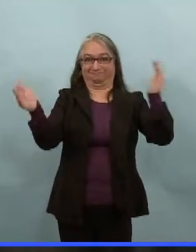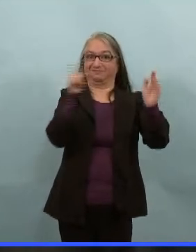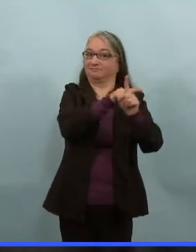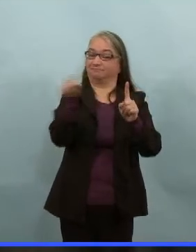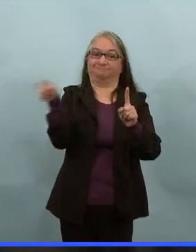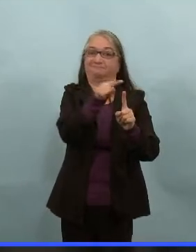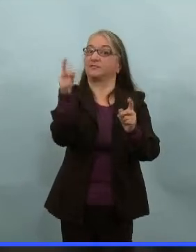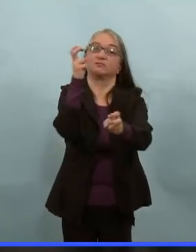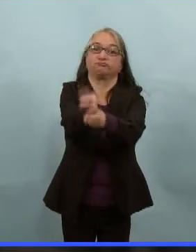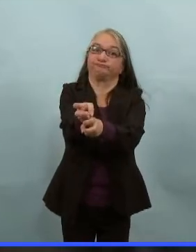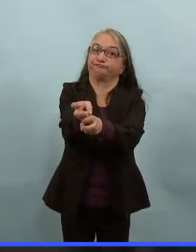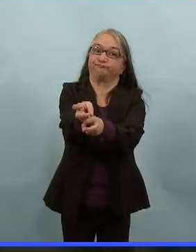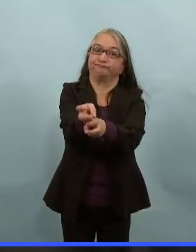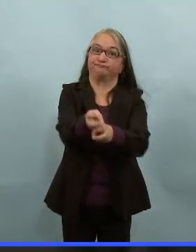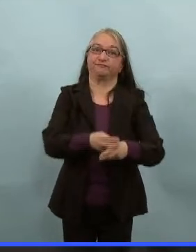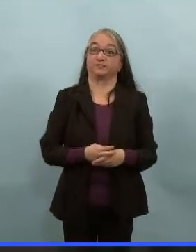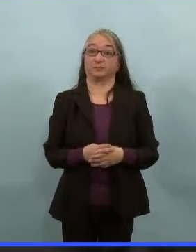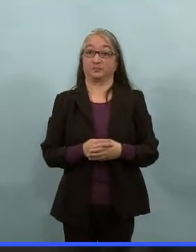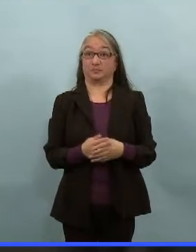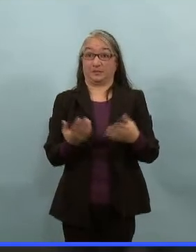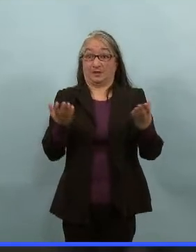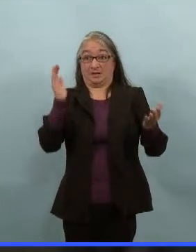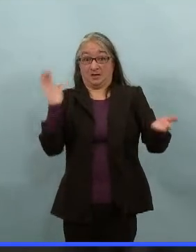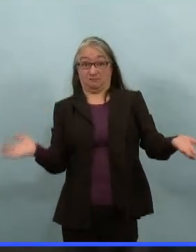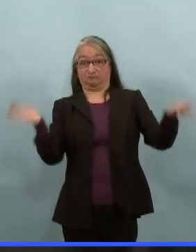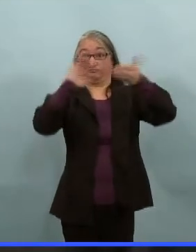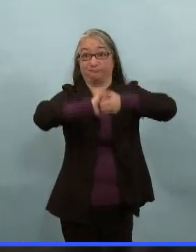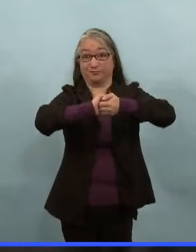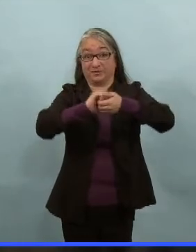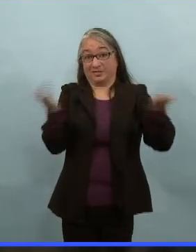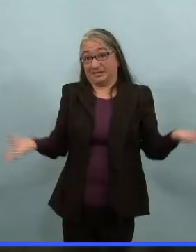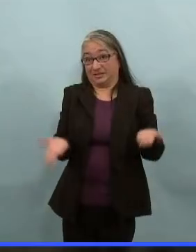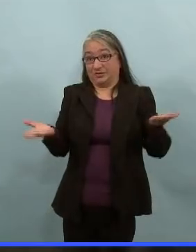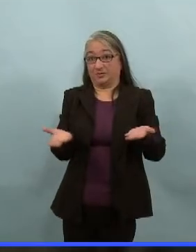know our partners here and you know partners right across the country and public health try